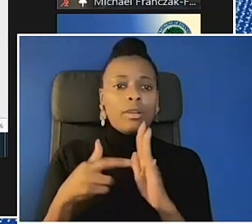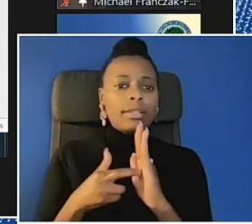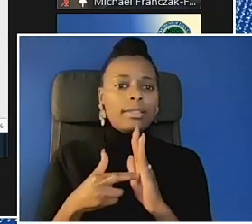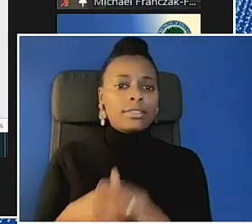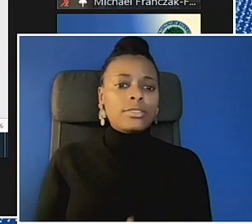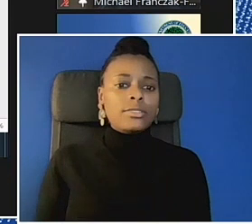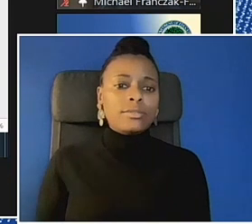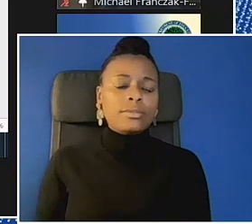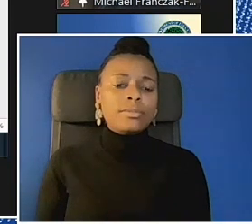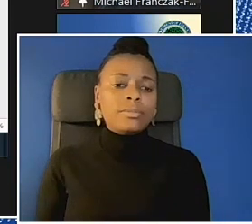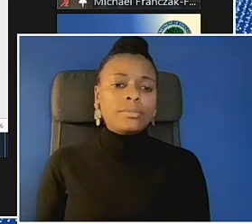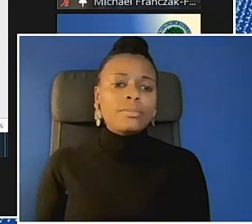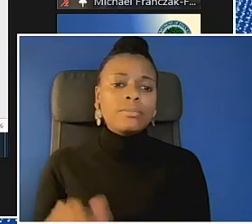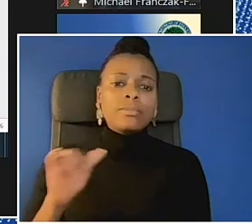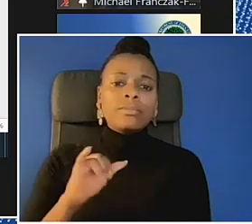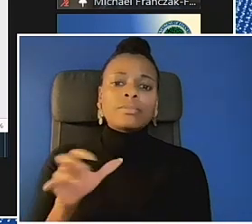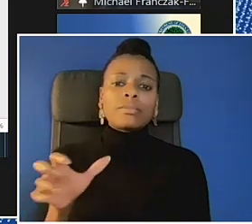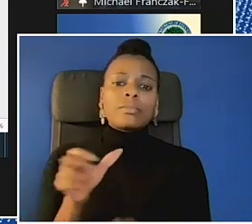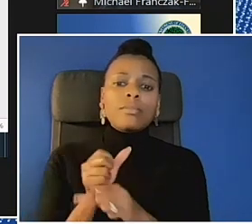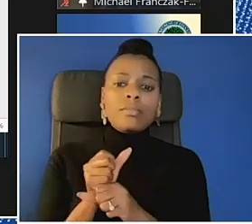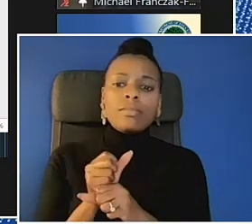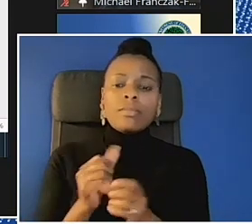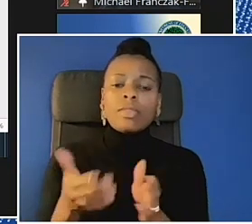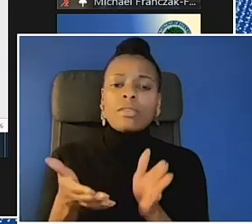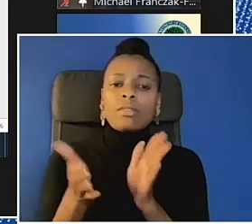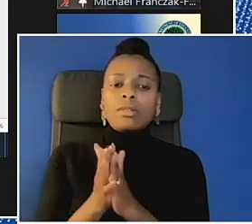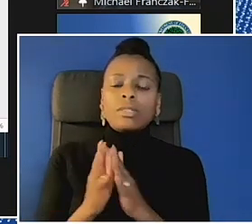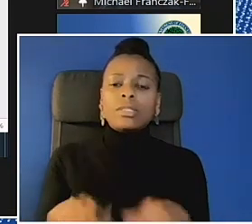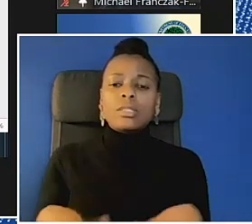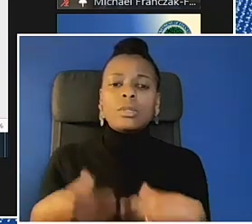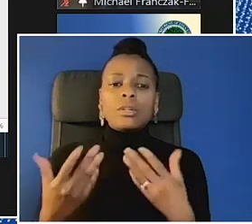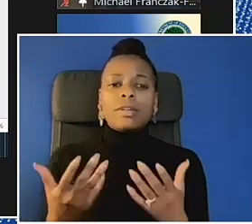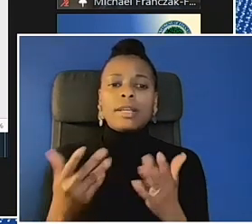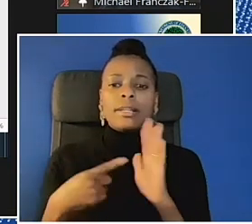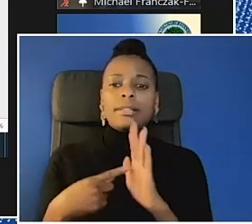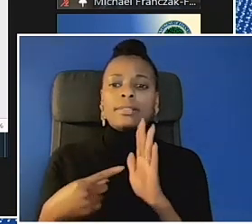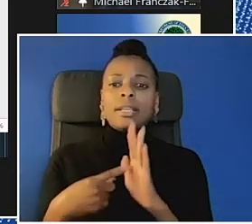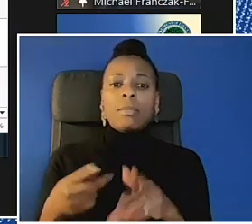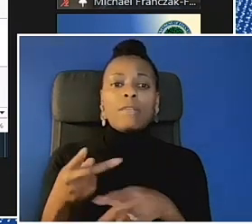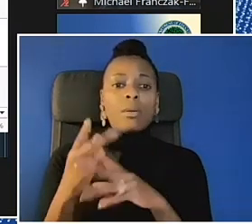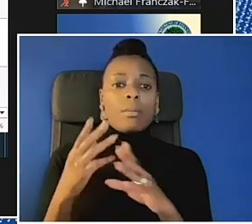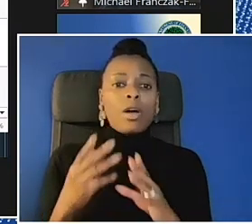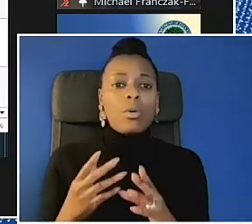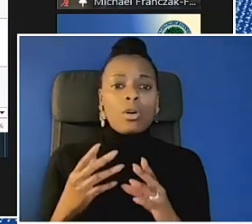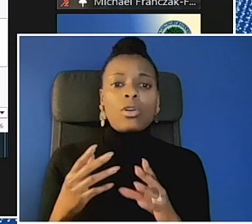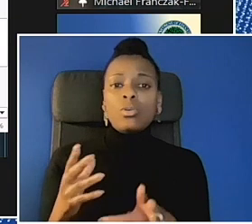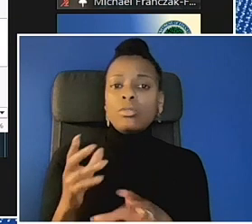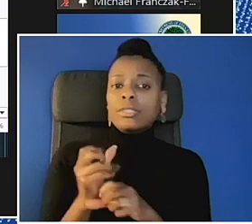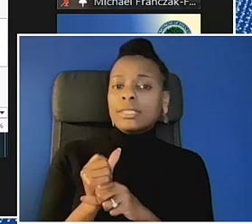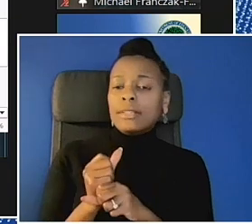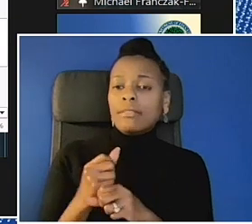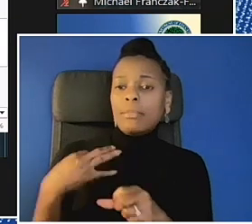We also received a request to provide an example of a borrower who would receive benefit under this proposed regulation and